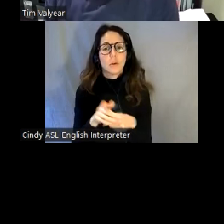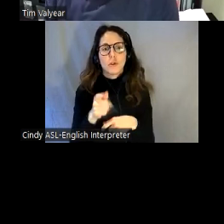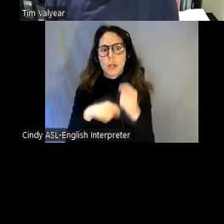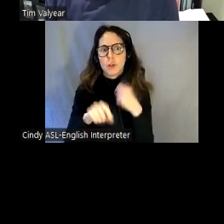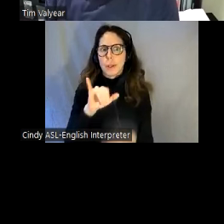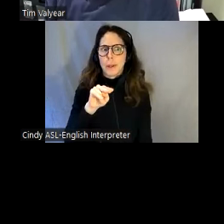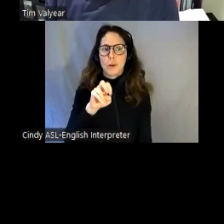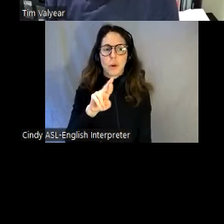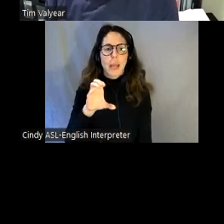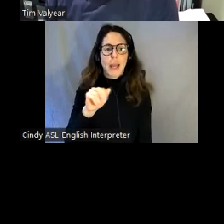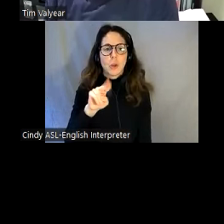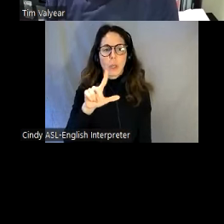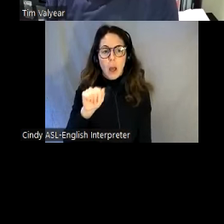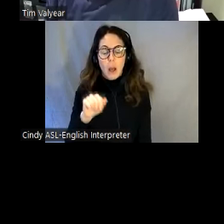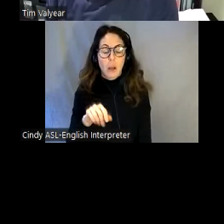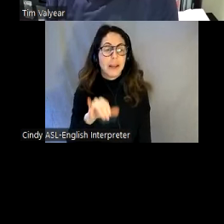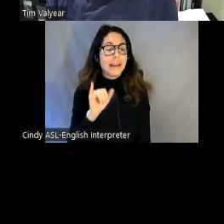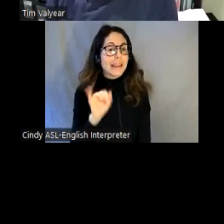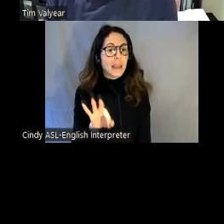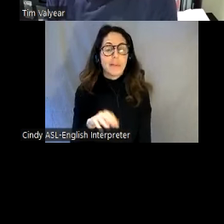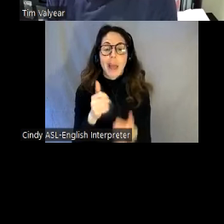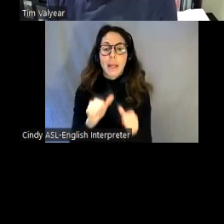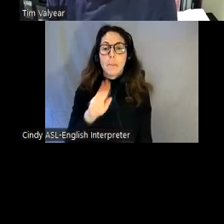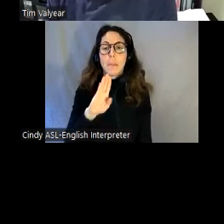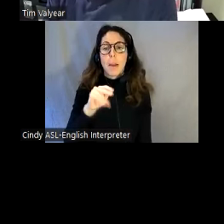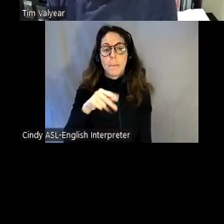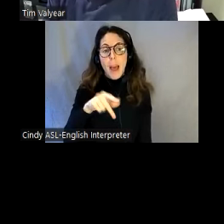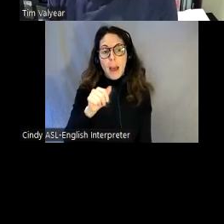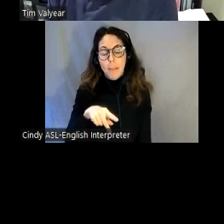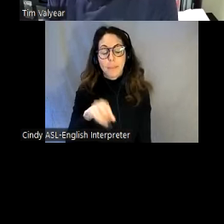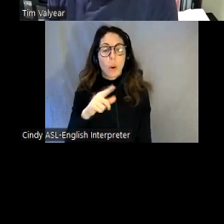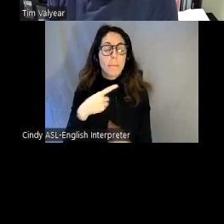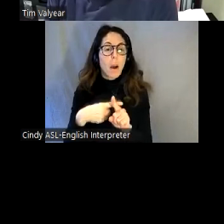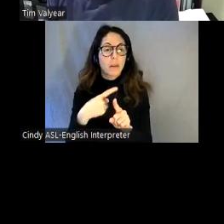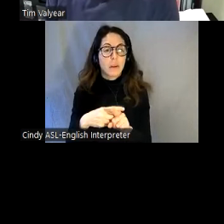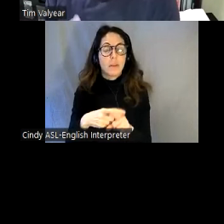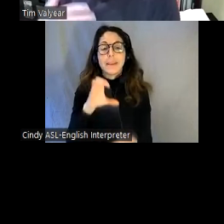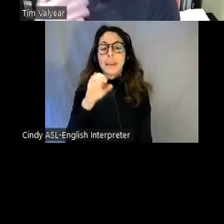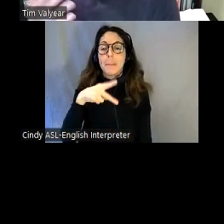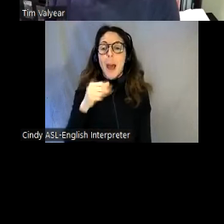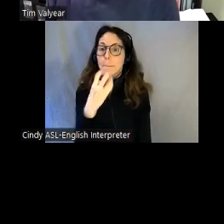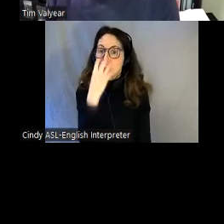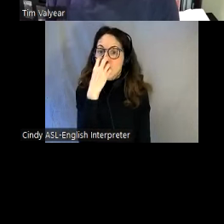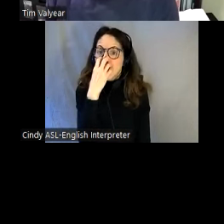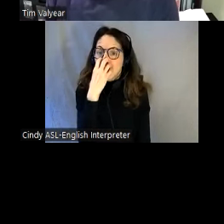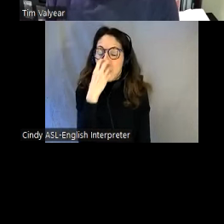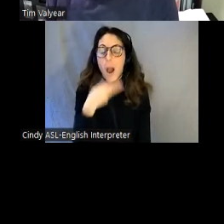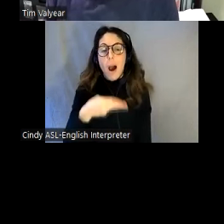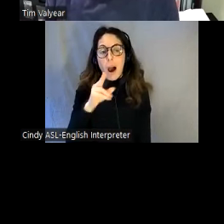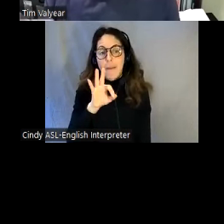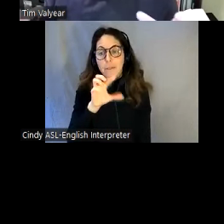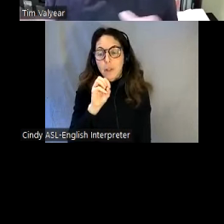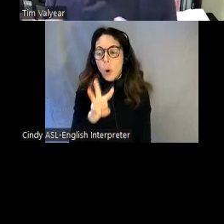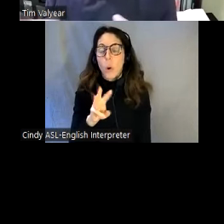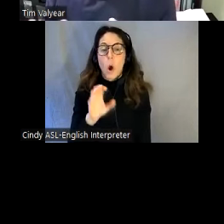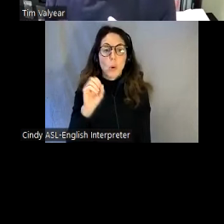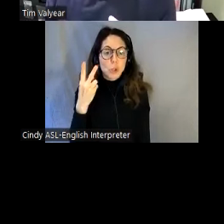a cough assist machine. If doing the suctions